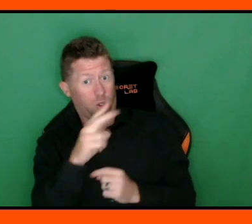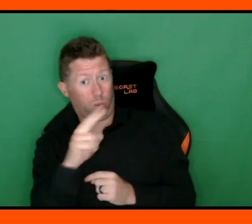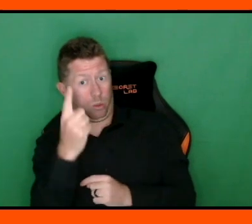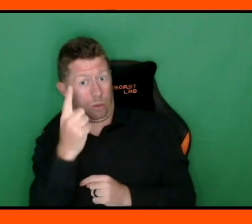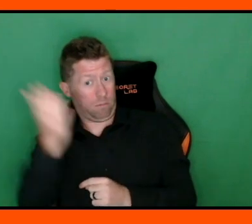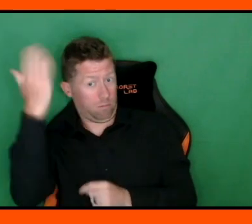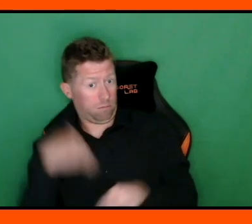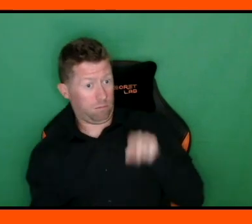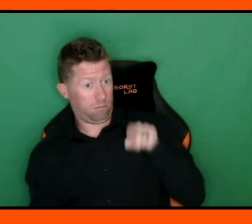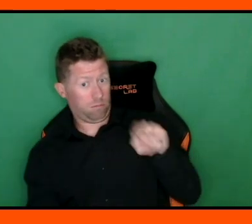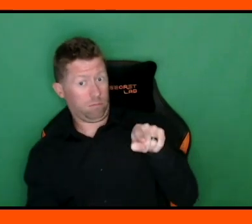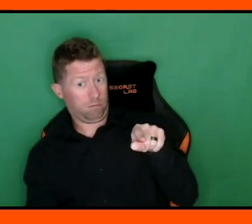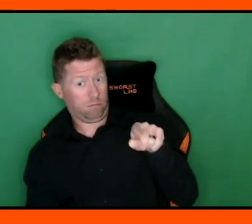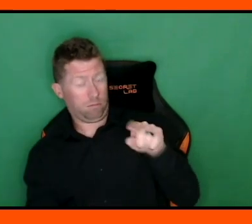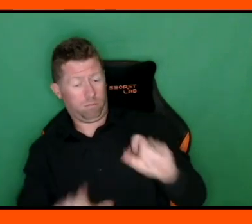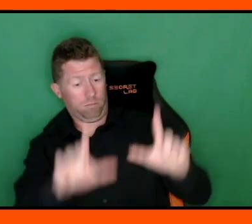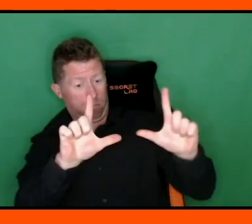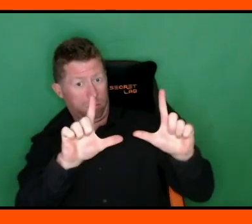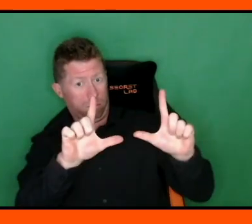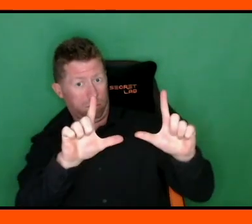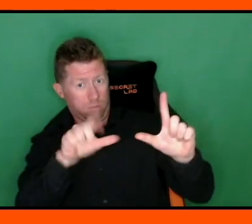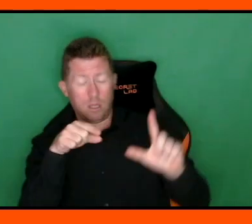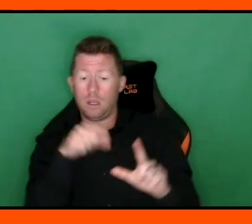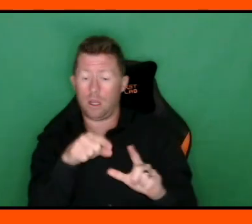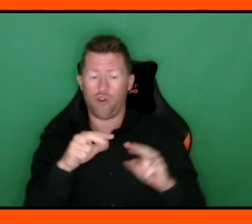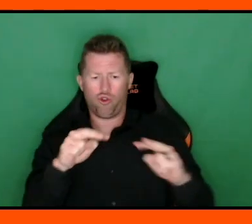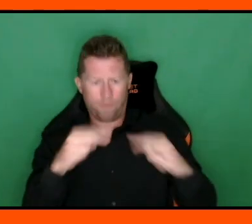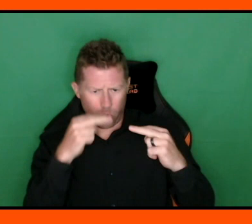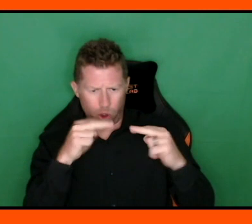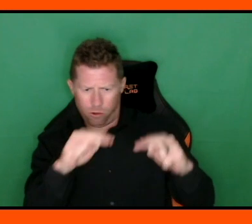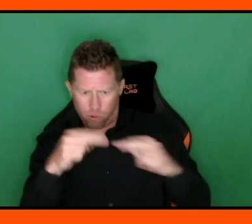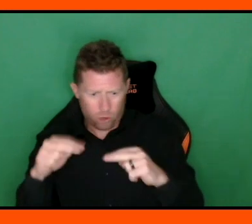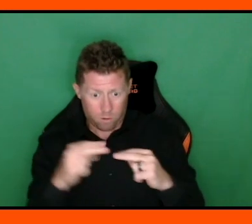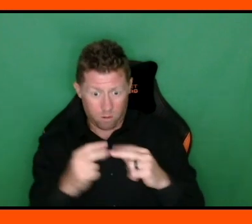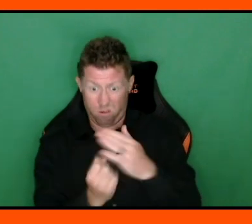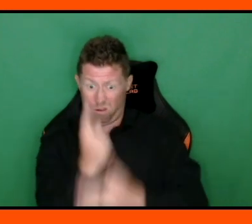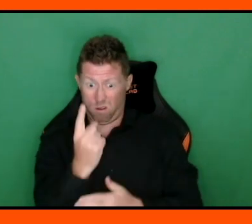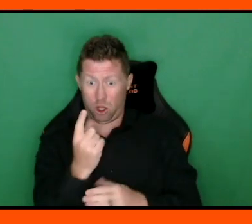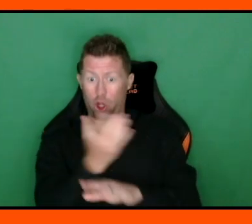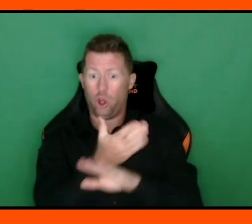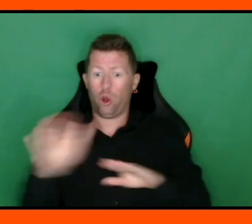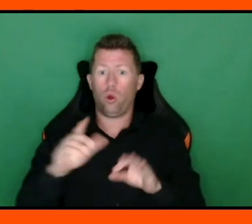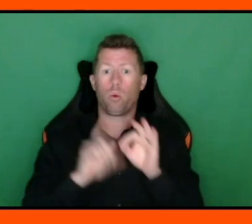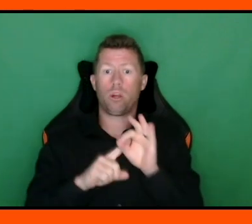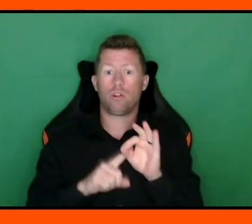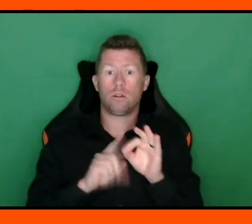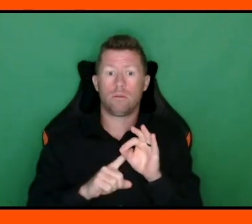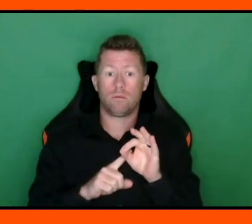The 2021 review process actually resulted in two new questions, service in the Australian Defence Force